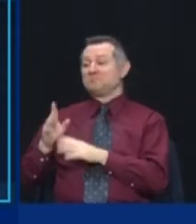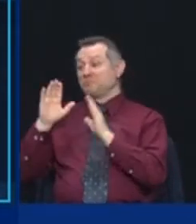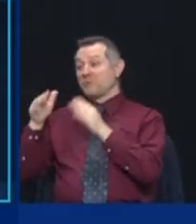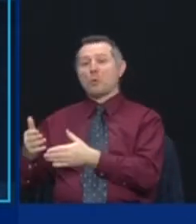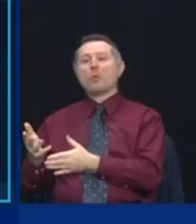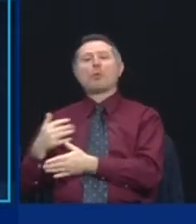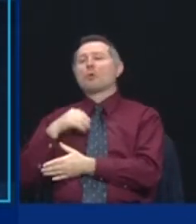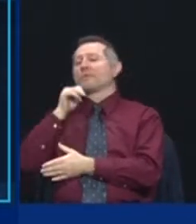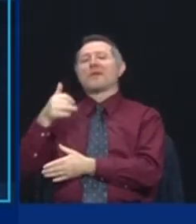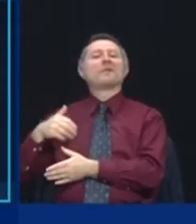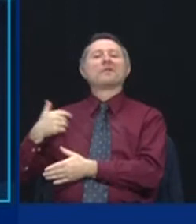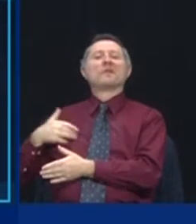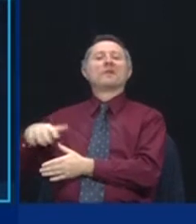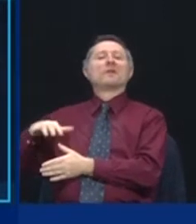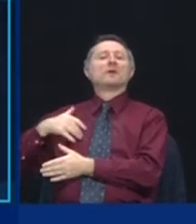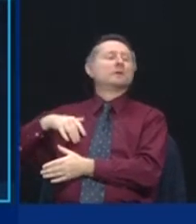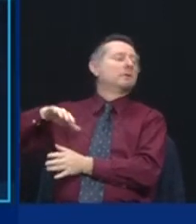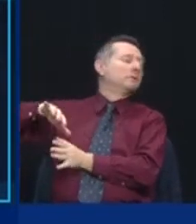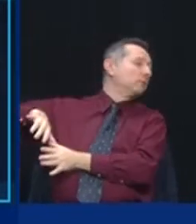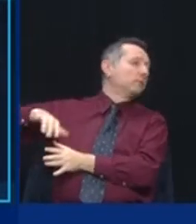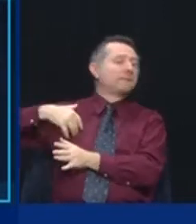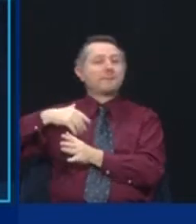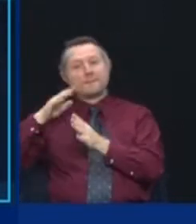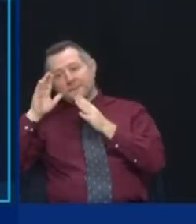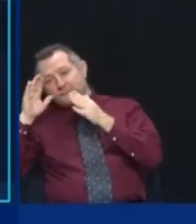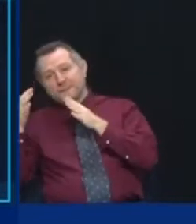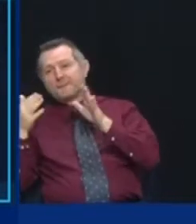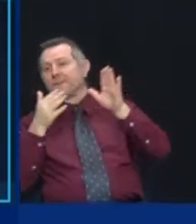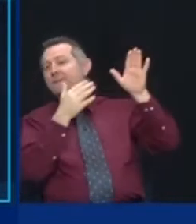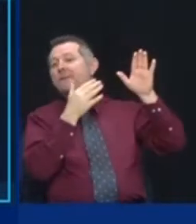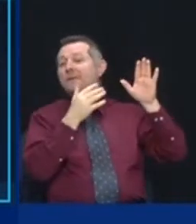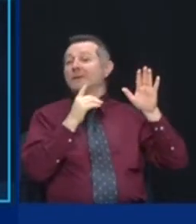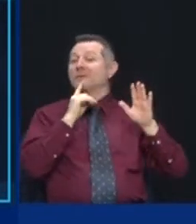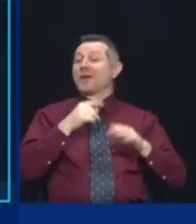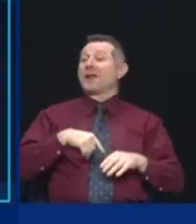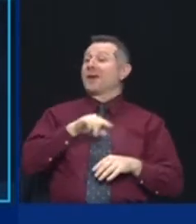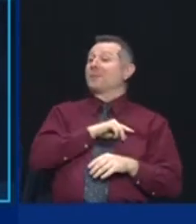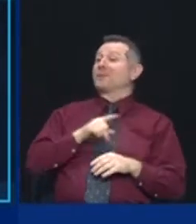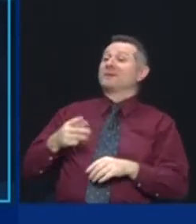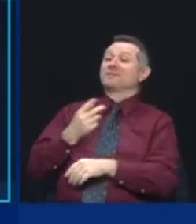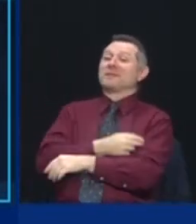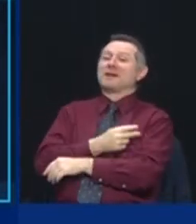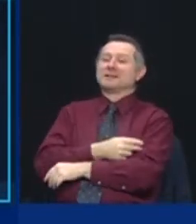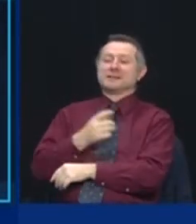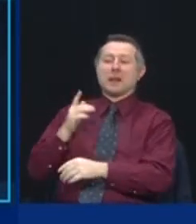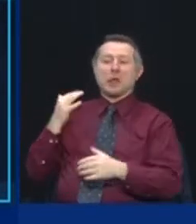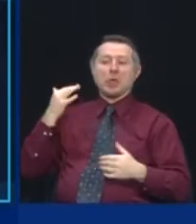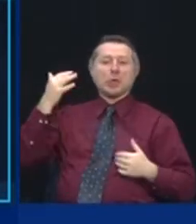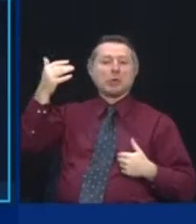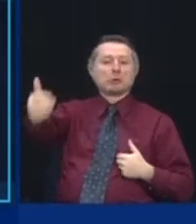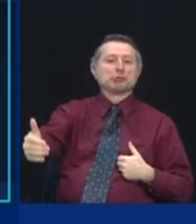YOUTHFUL AND THE DOUBTFUL. YOUTHFUL BECAUSE IN TRUTH THEY HAVE BEEN LESS OF AN EMPHASIS THROUGH ALL OF THIS.